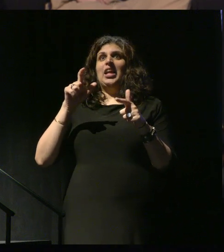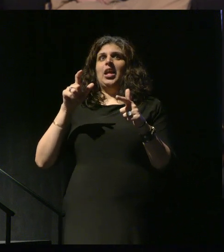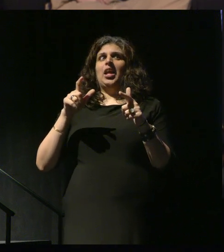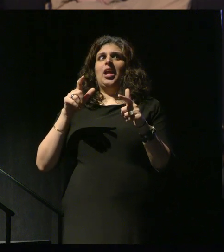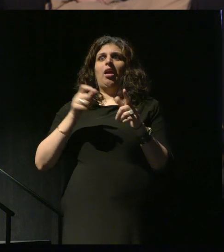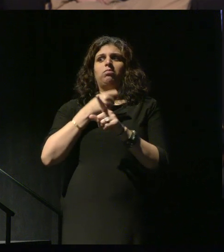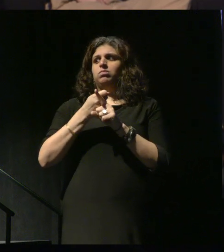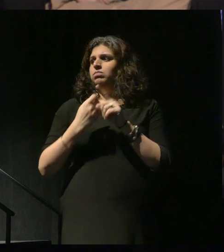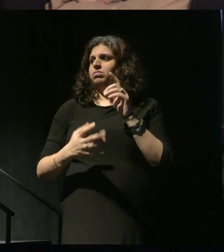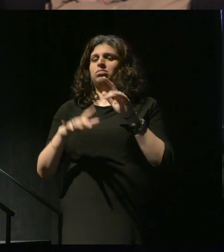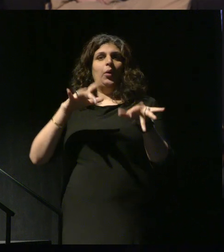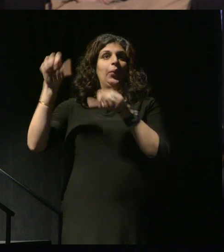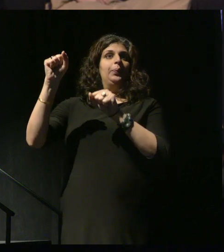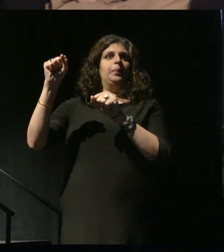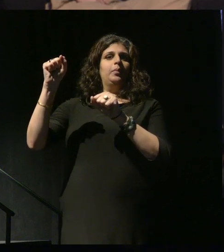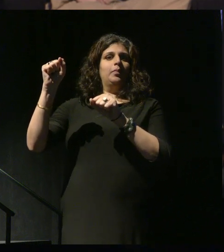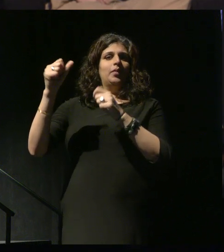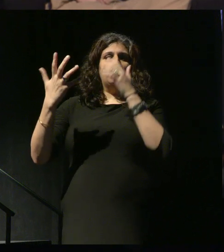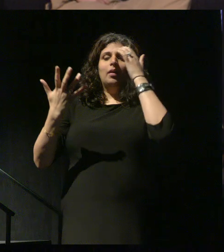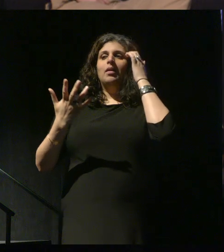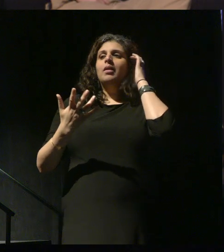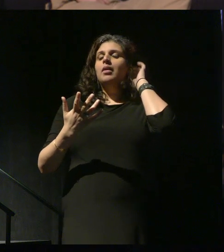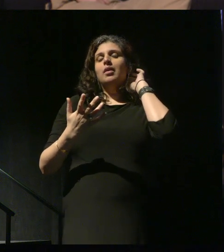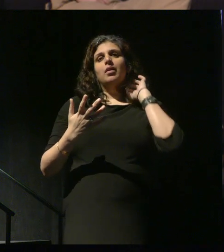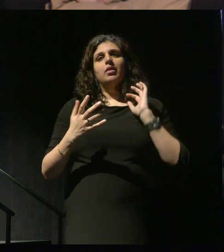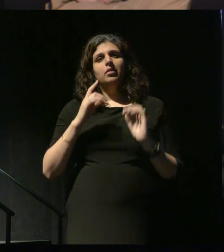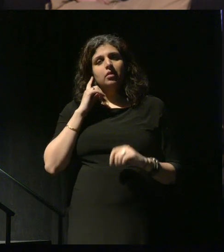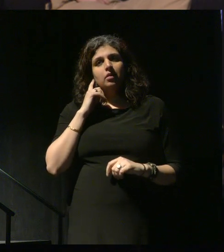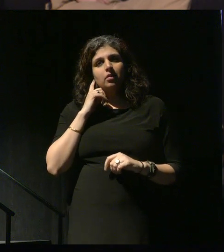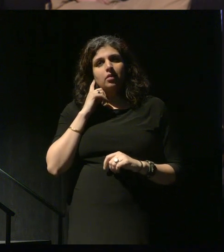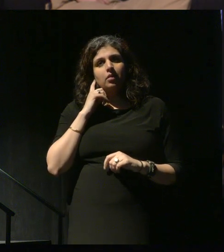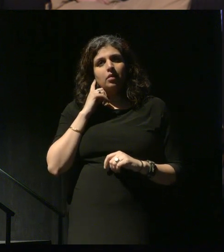you know for reasons of his own, which I don't get into in the book.